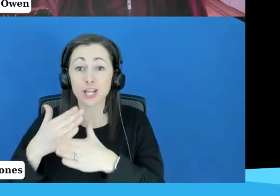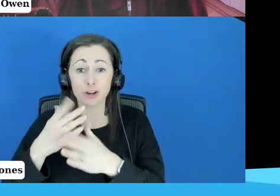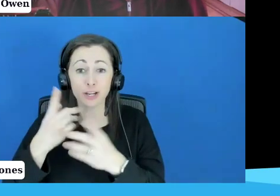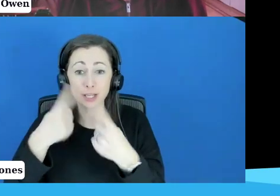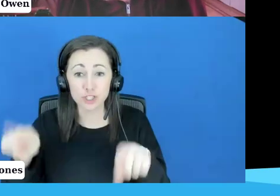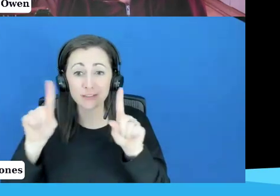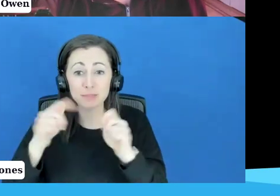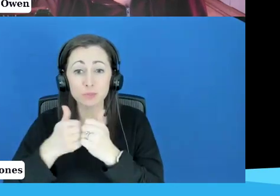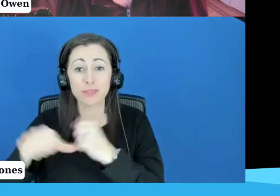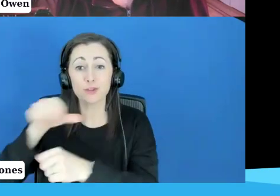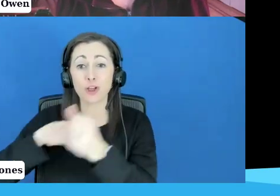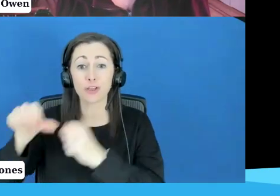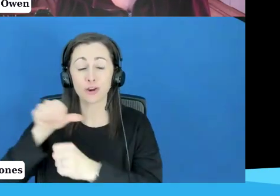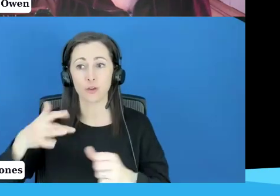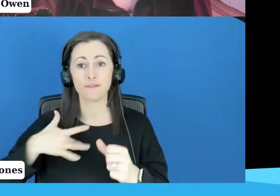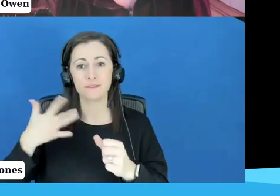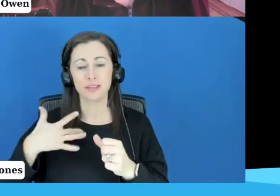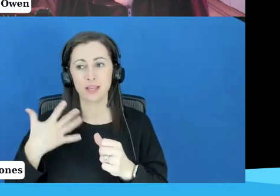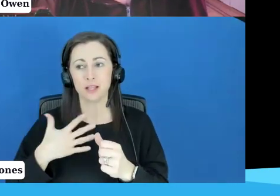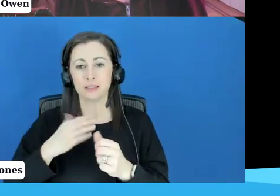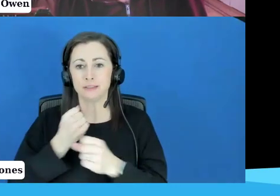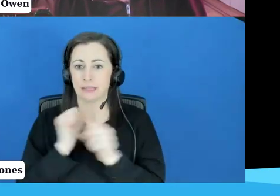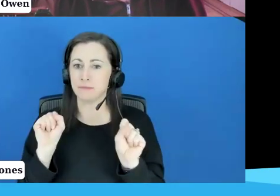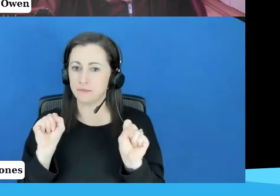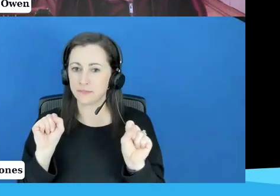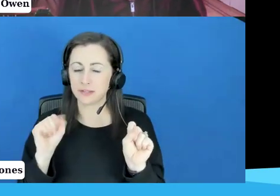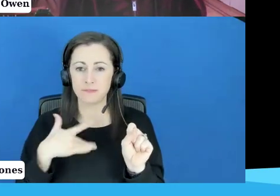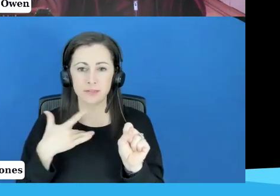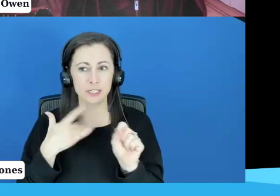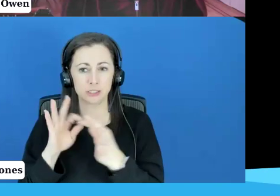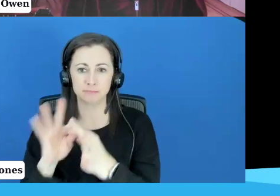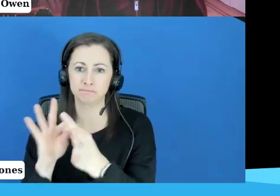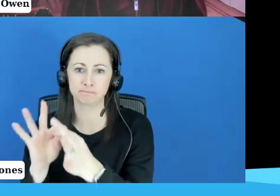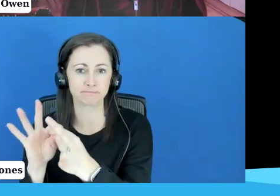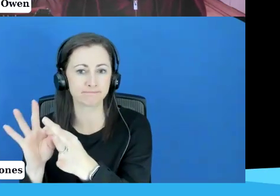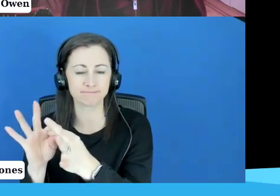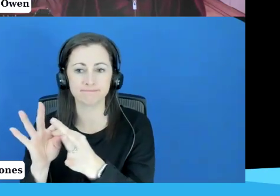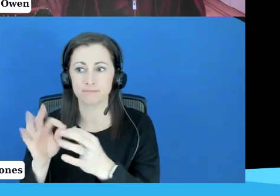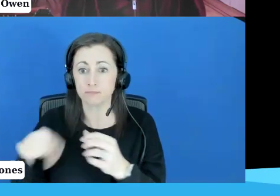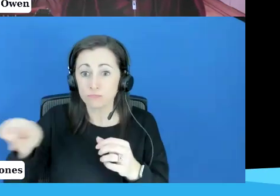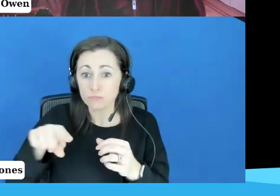You just feel a sense of like security, like a sense of having people that you can relate to,